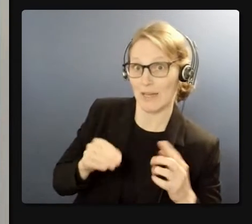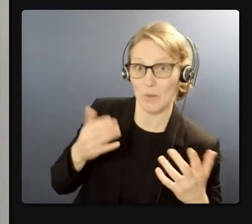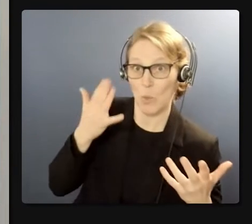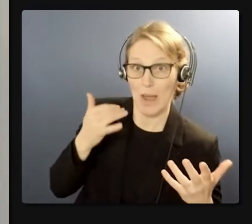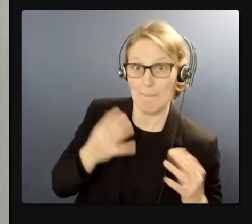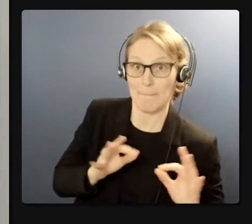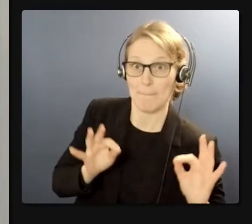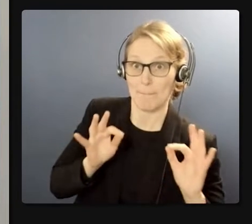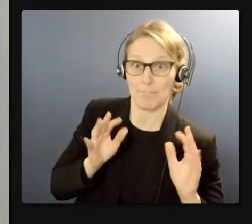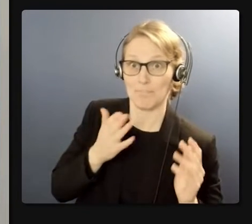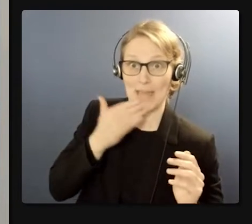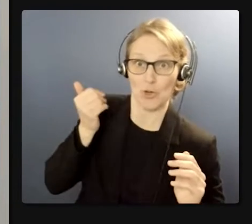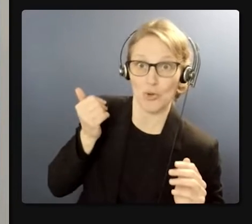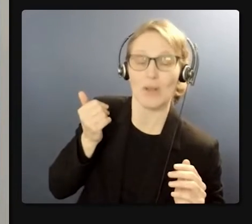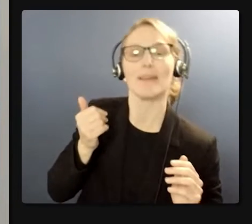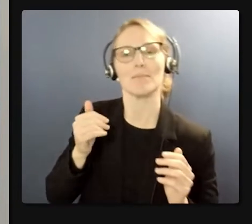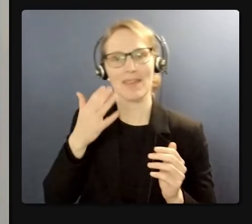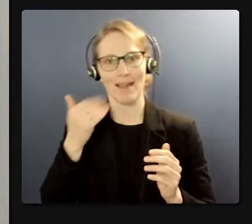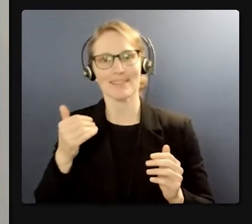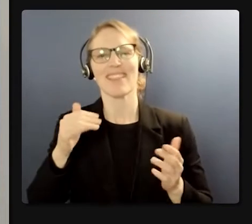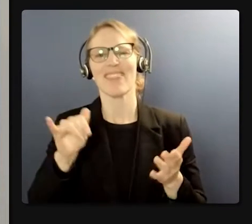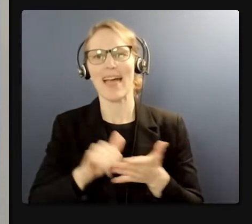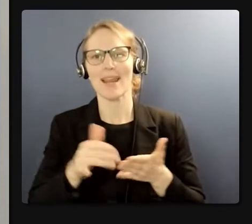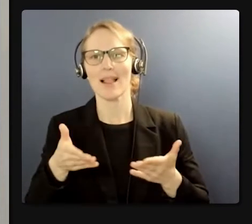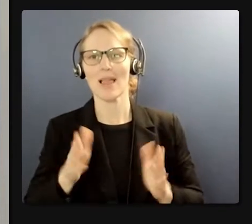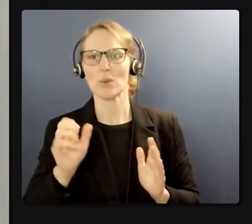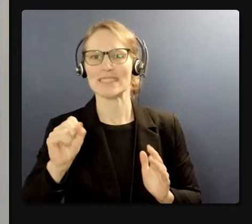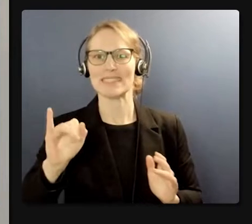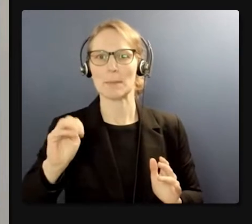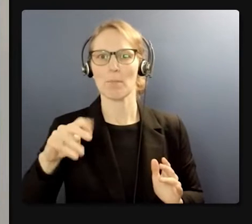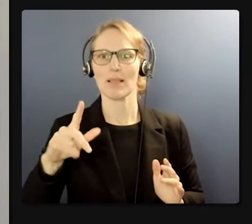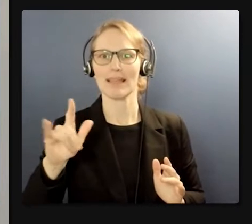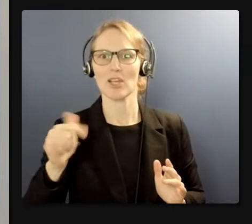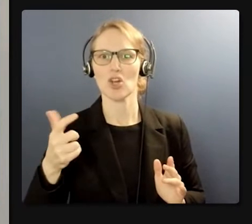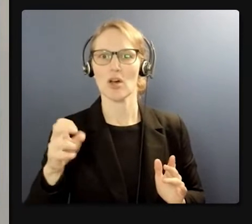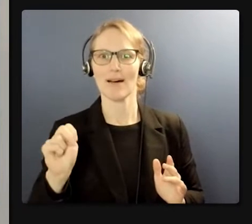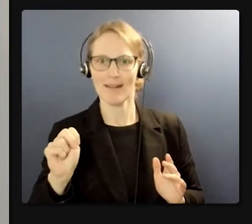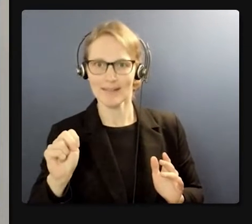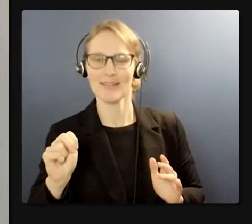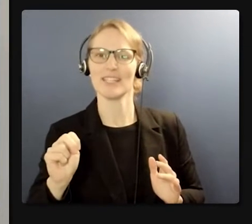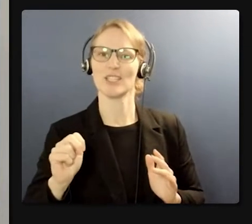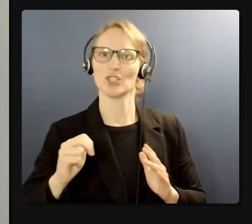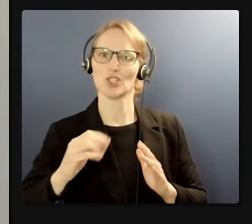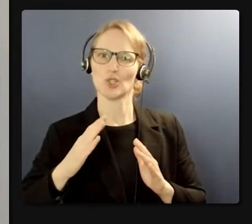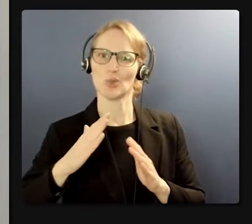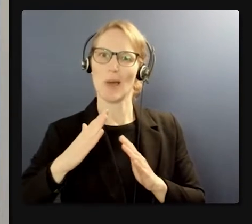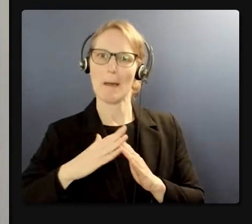the object. Well, the most efficient way. Some objects tolerate optimization more